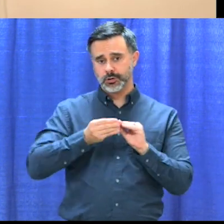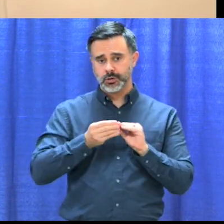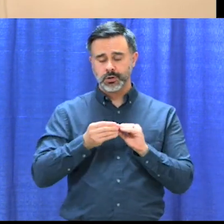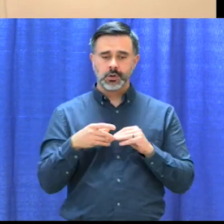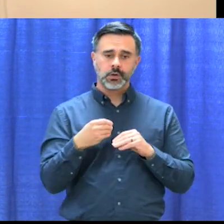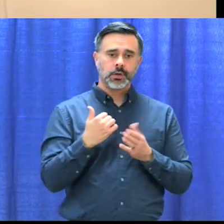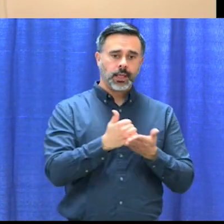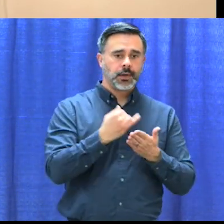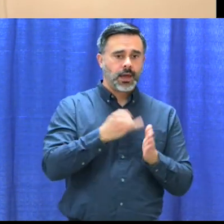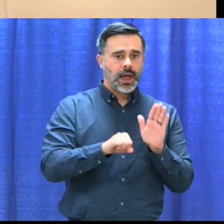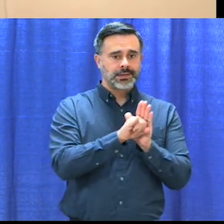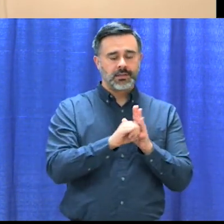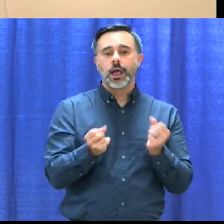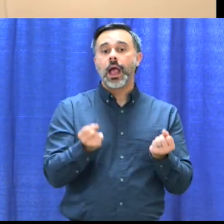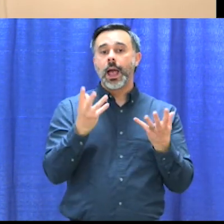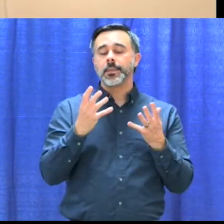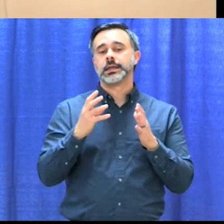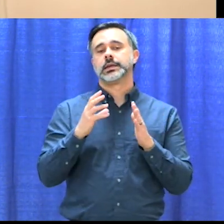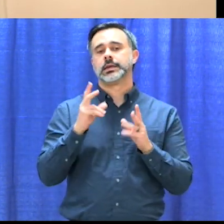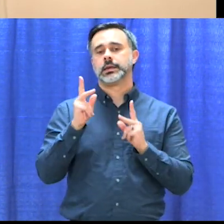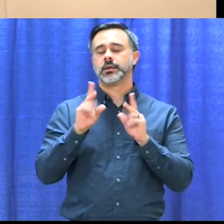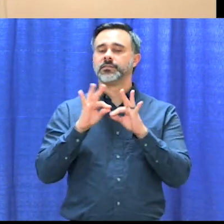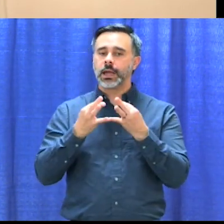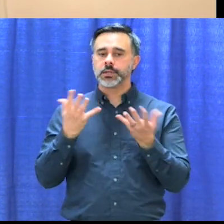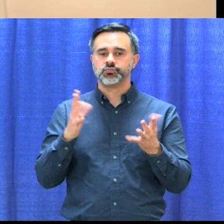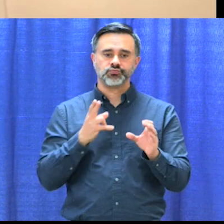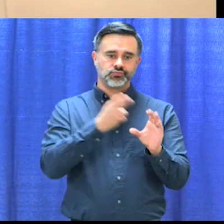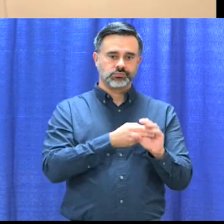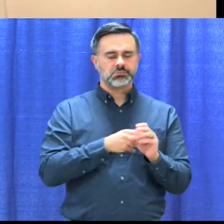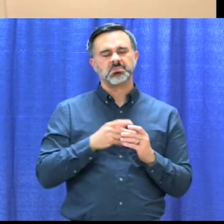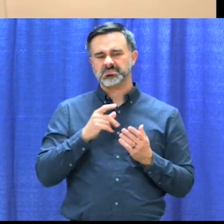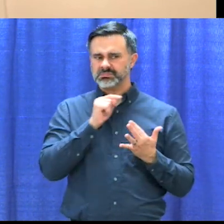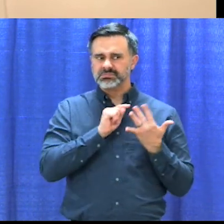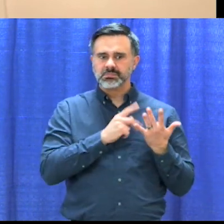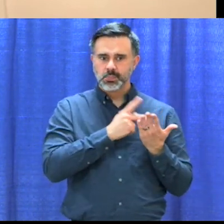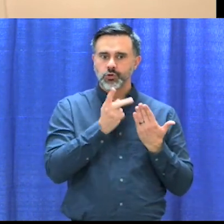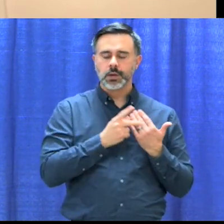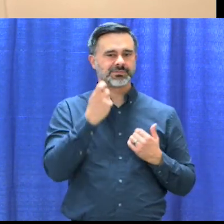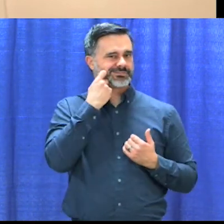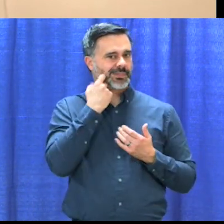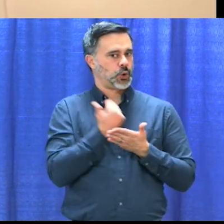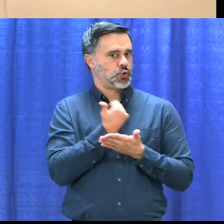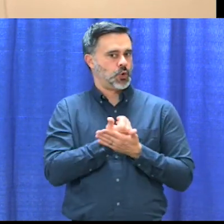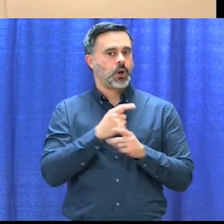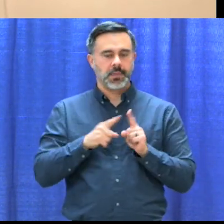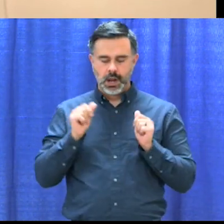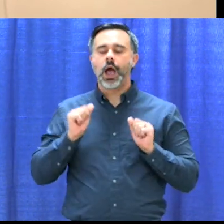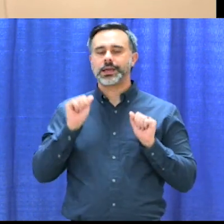many numbers of families have joined and these programs are fairly new and fairly recent but I will commit to getting that back to you.